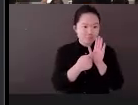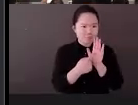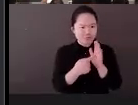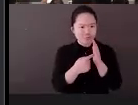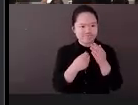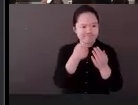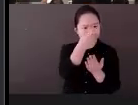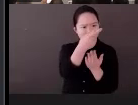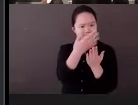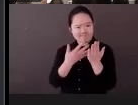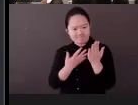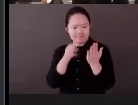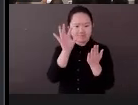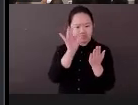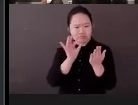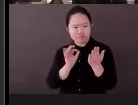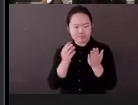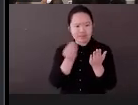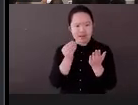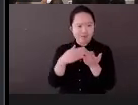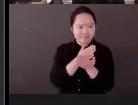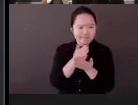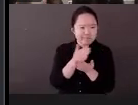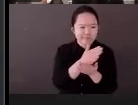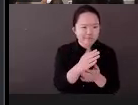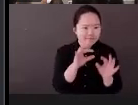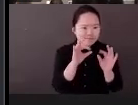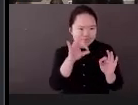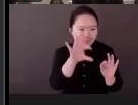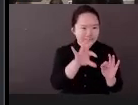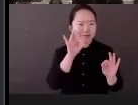stop the recording, so I like dragged